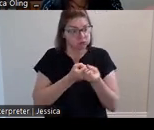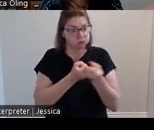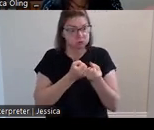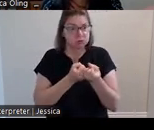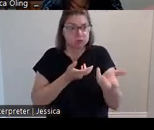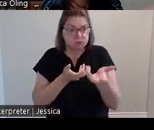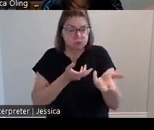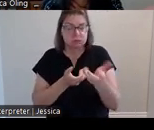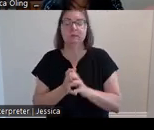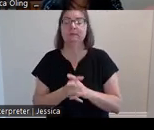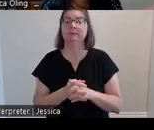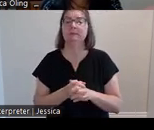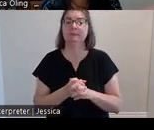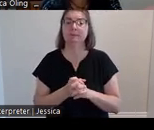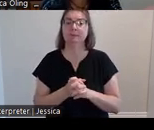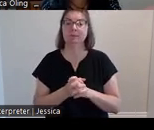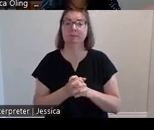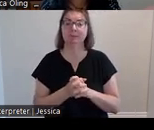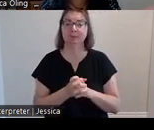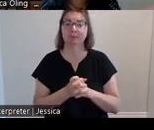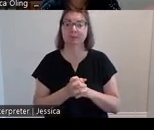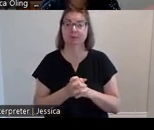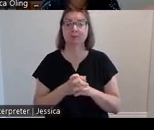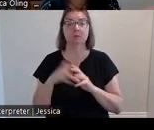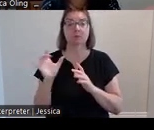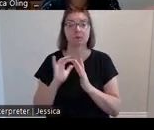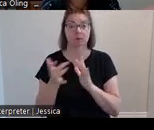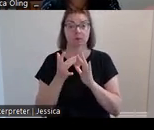So we were also able to leverage our networks with the same goals.